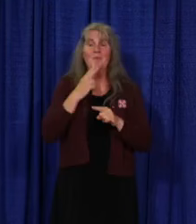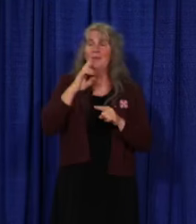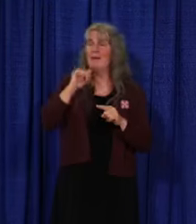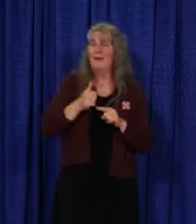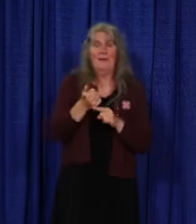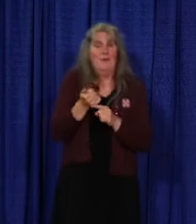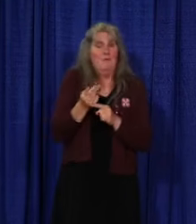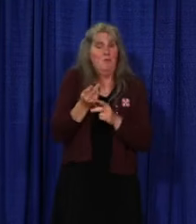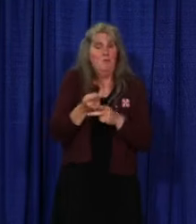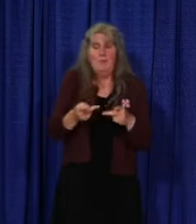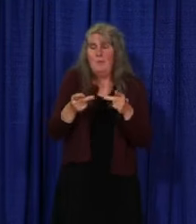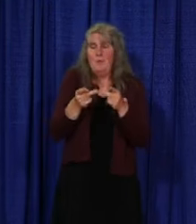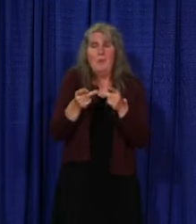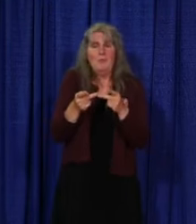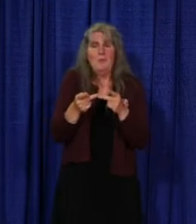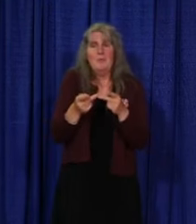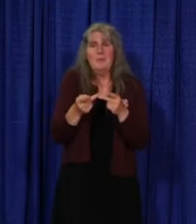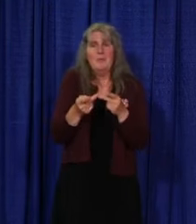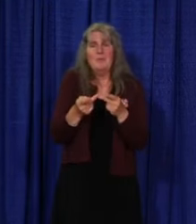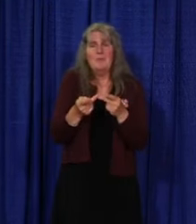very lucky to have few places